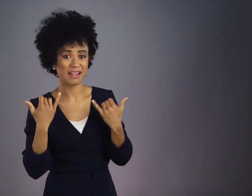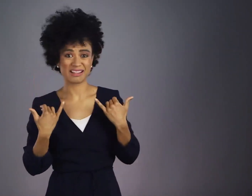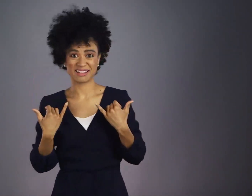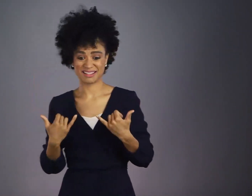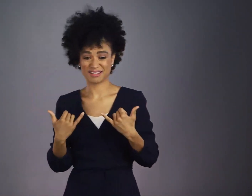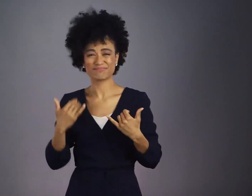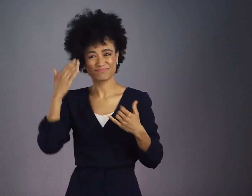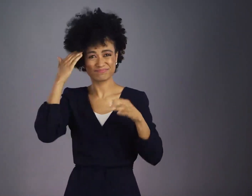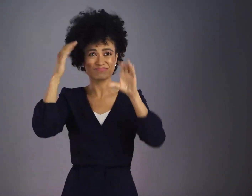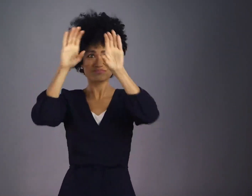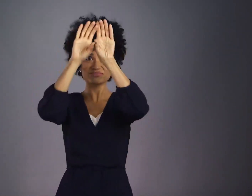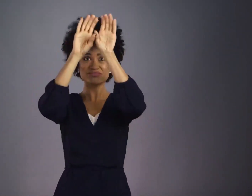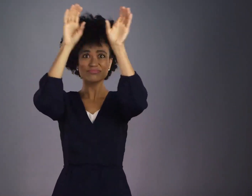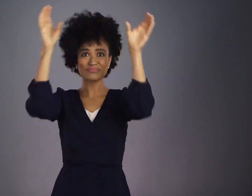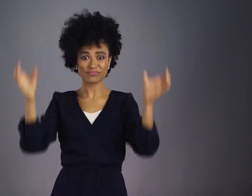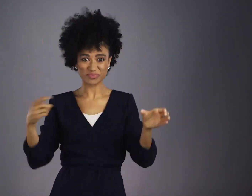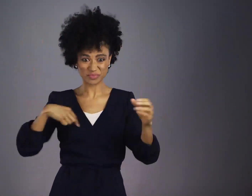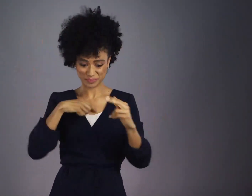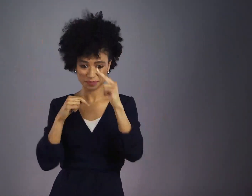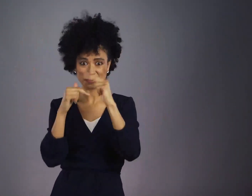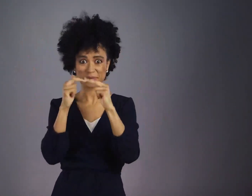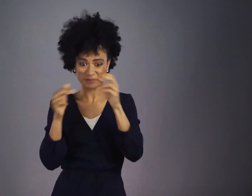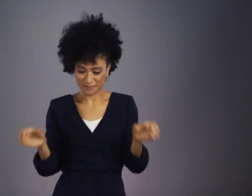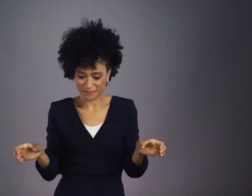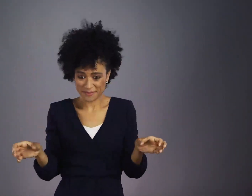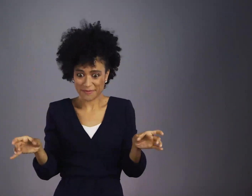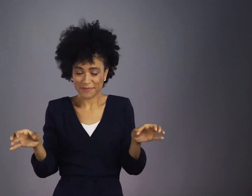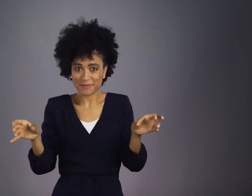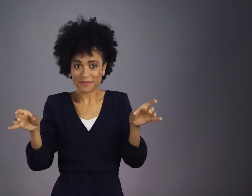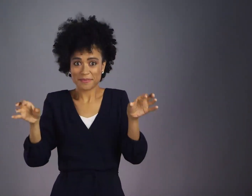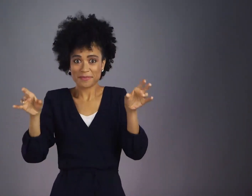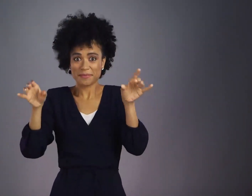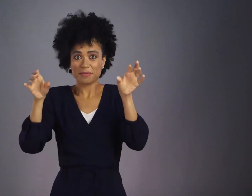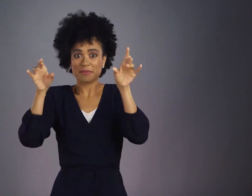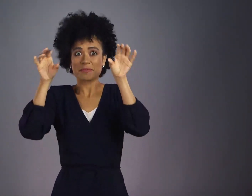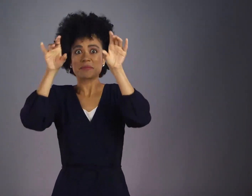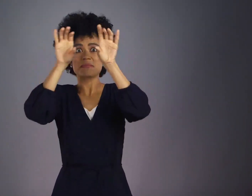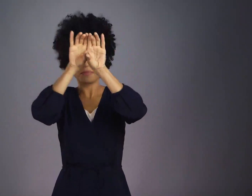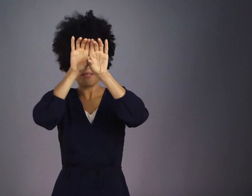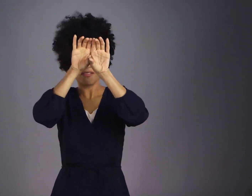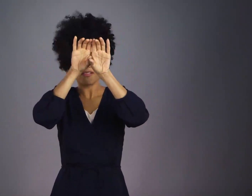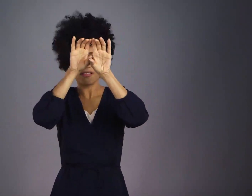for we are building an arch through which we shall walk a free man at last.